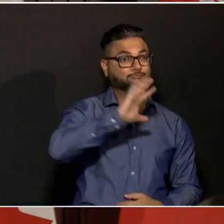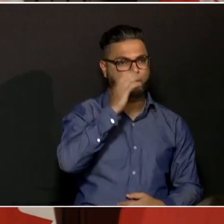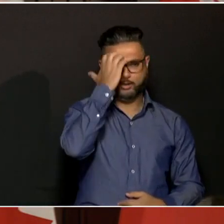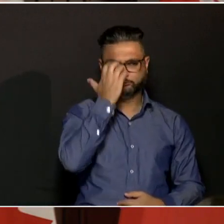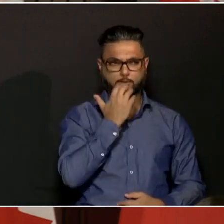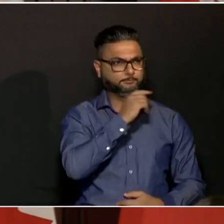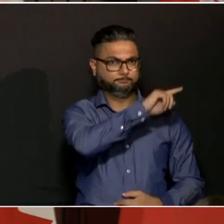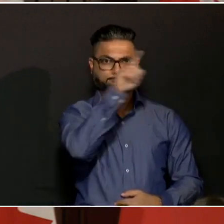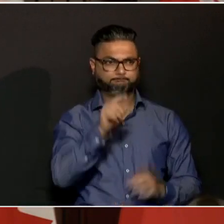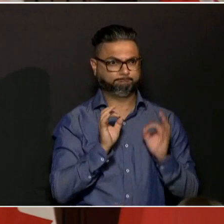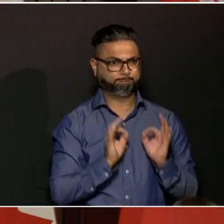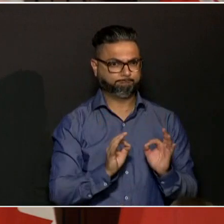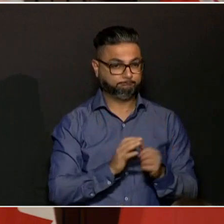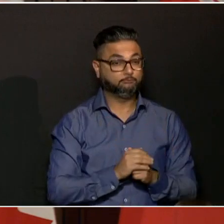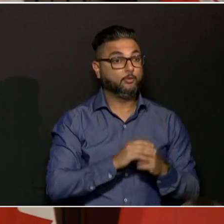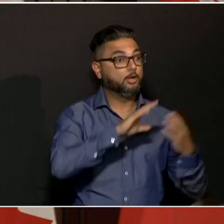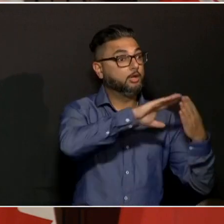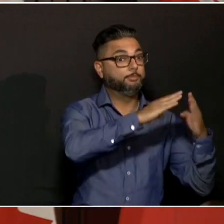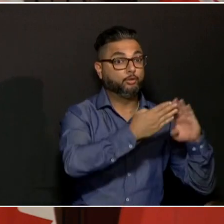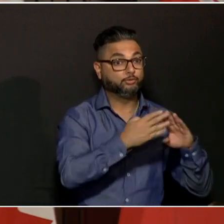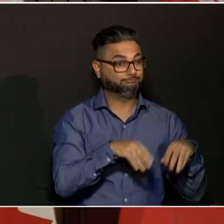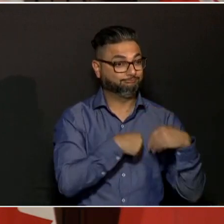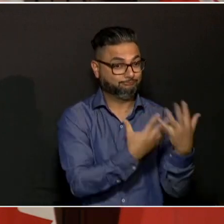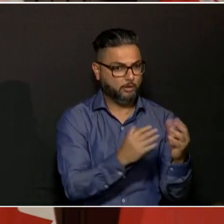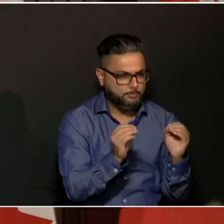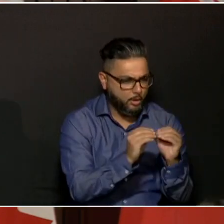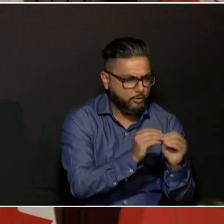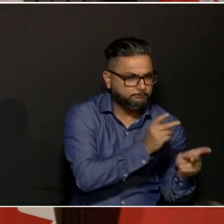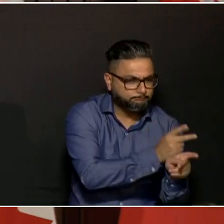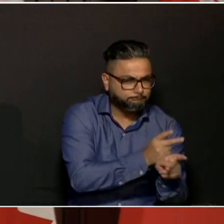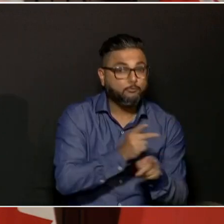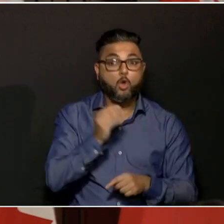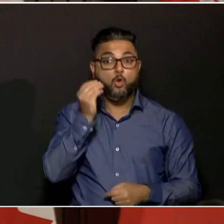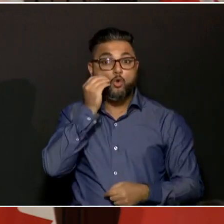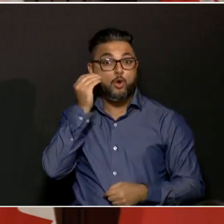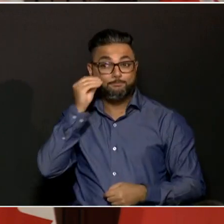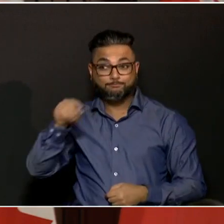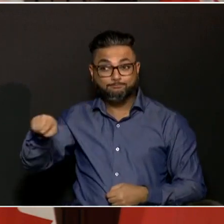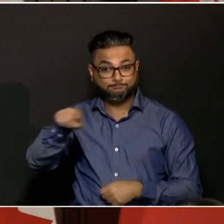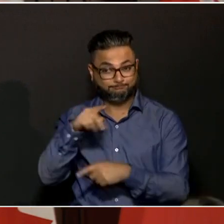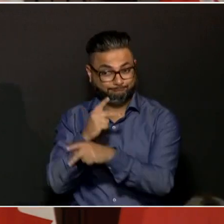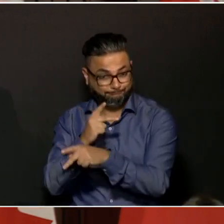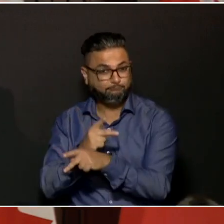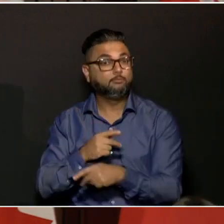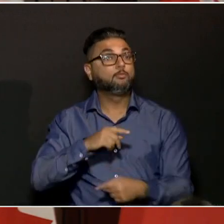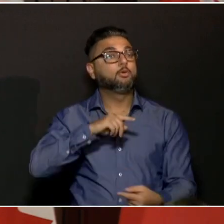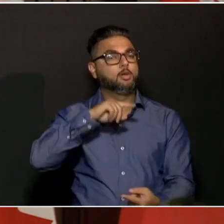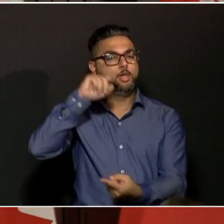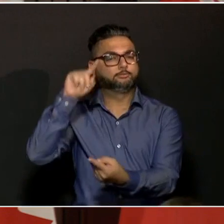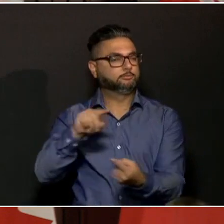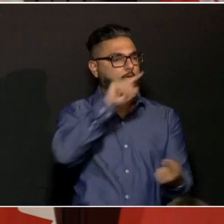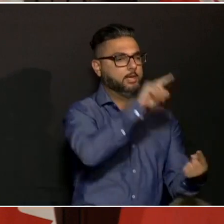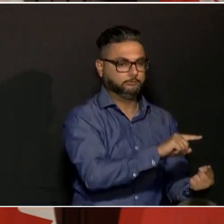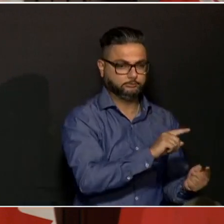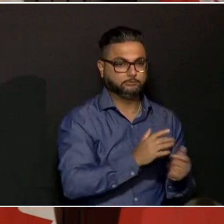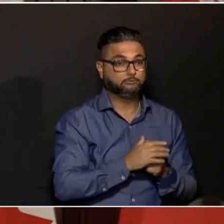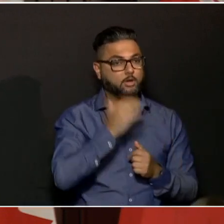across Ontario and expand care and communities and in homes to reduce pressures on our hospitals.